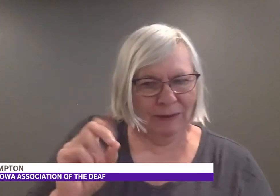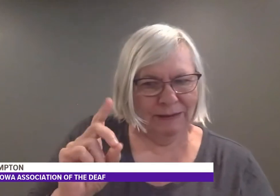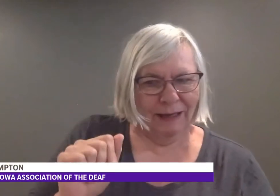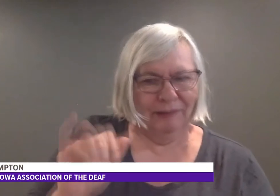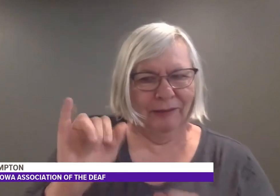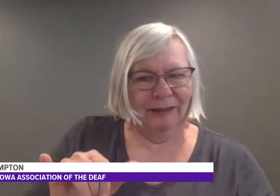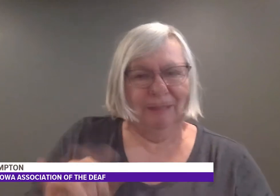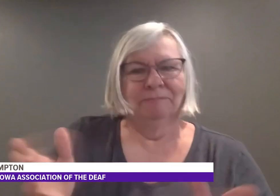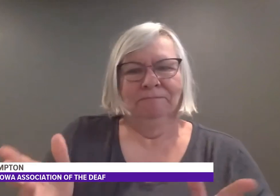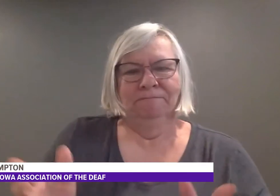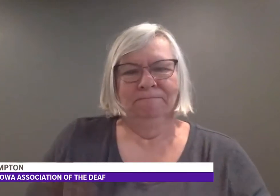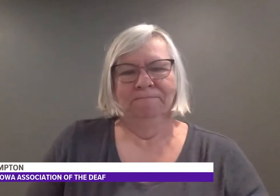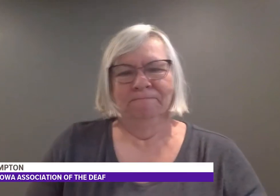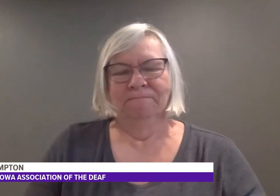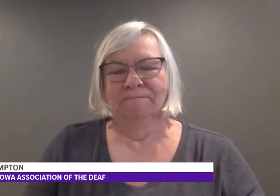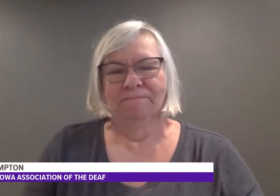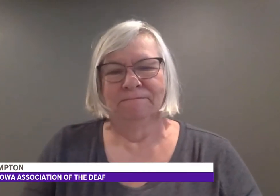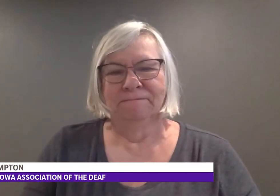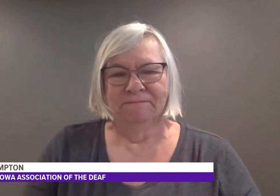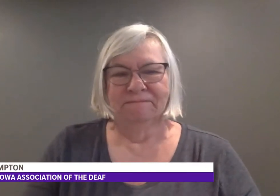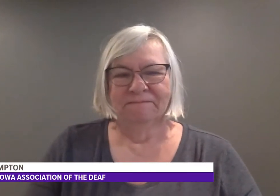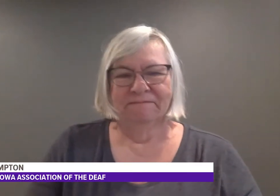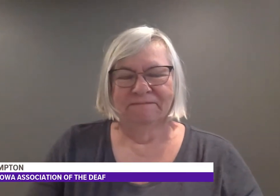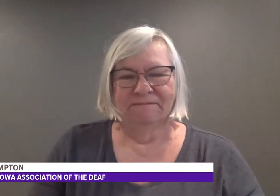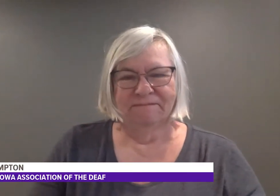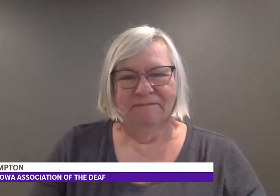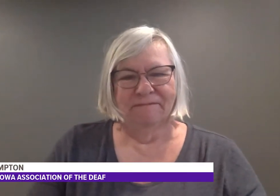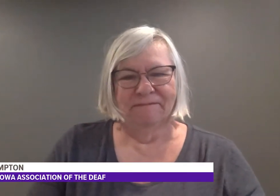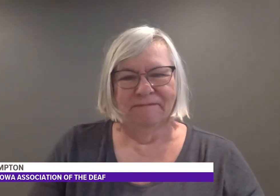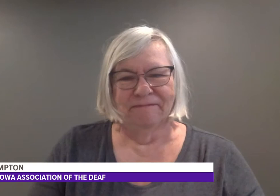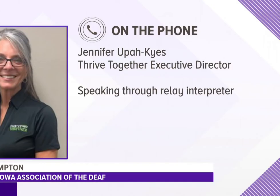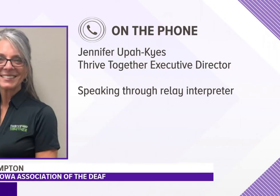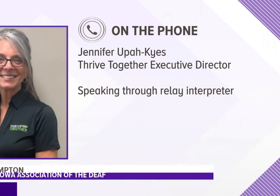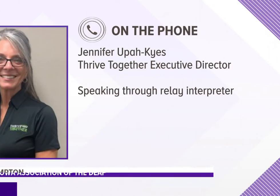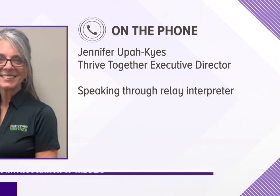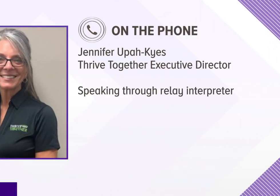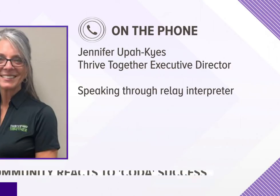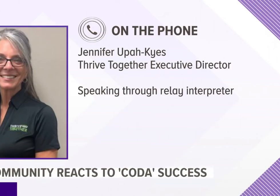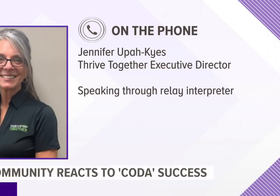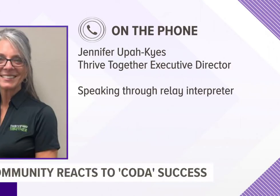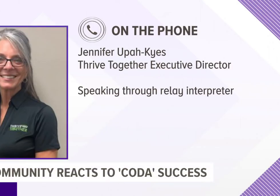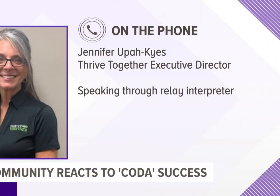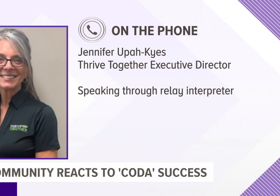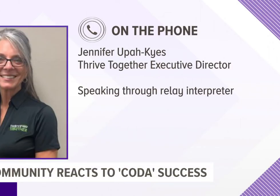but their frustrations and struggles are identical to many others. In all honesty, it is about time.